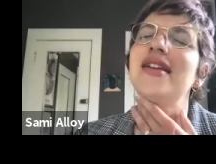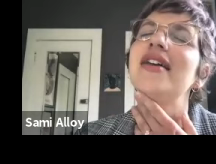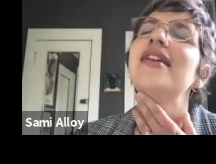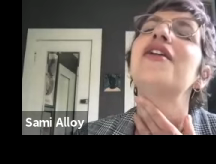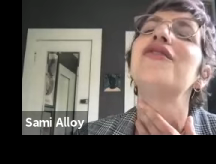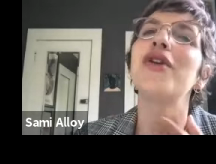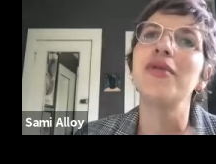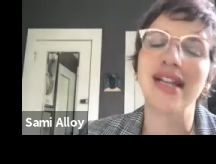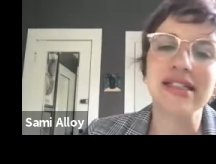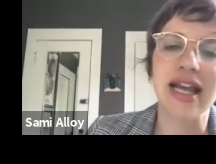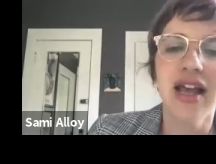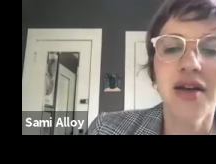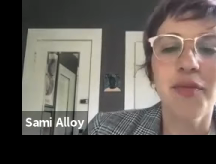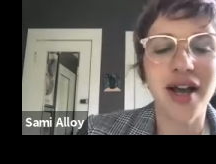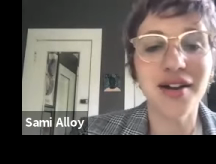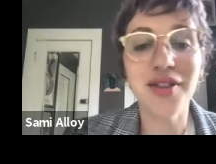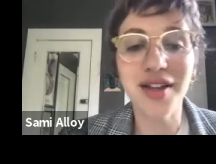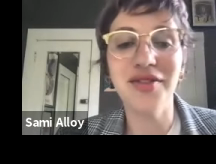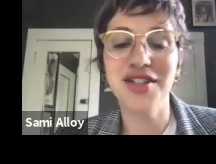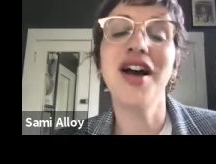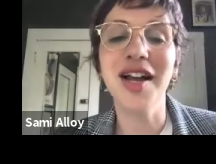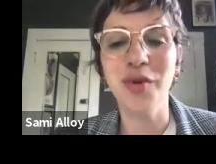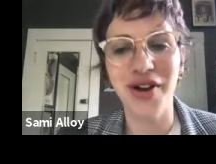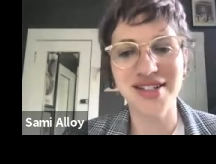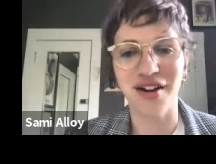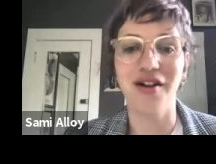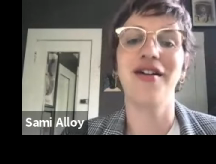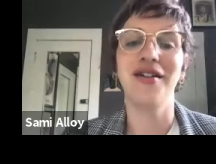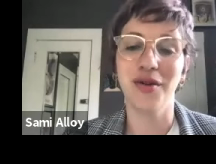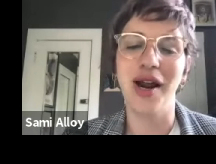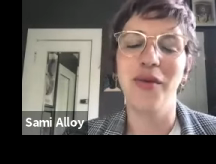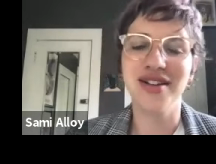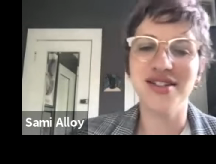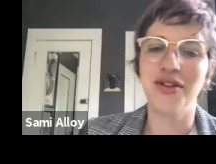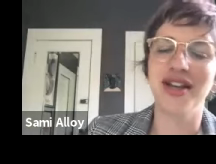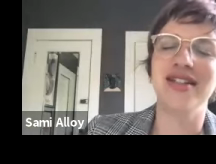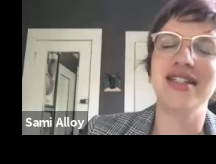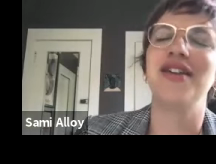was a